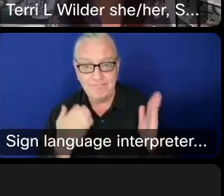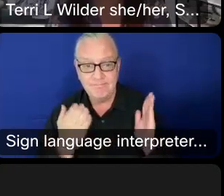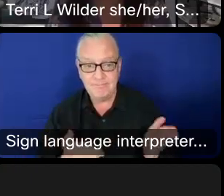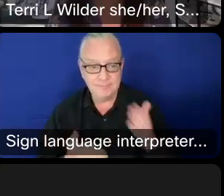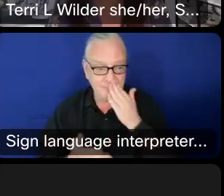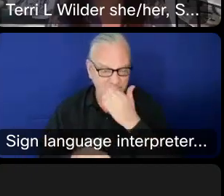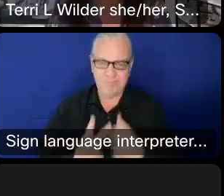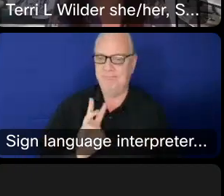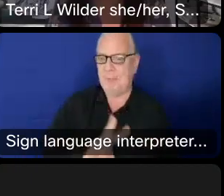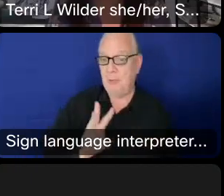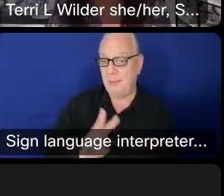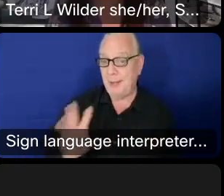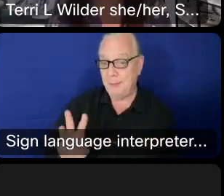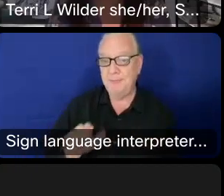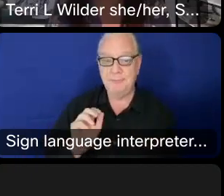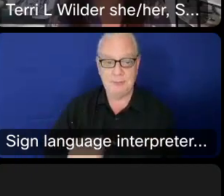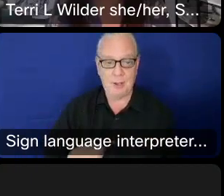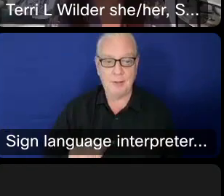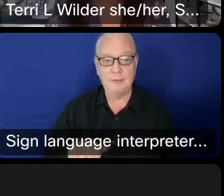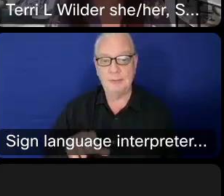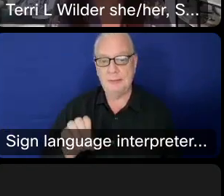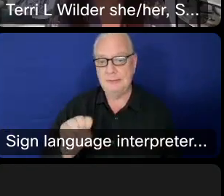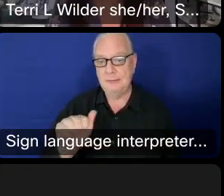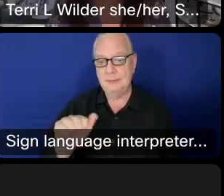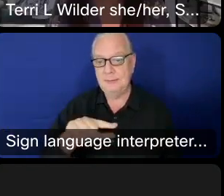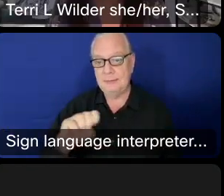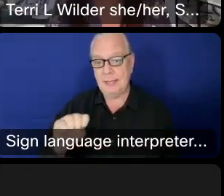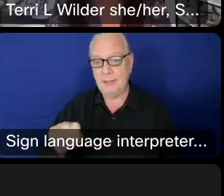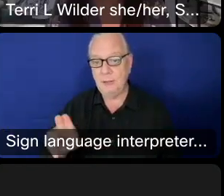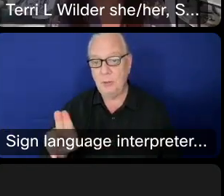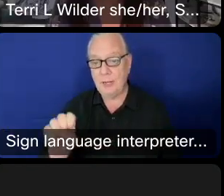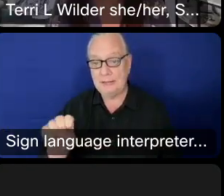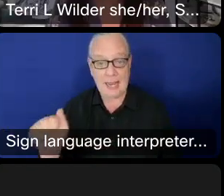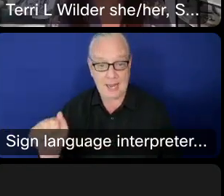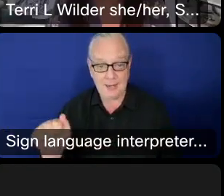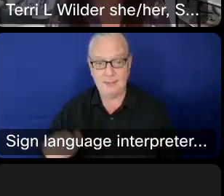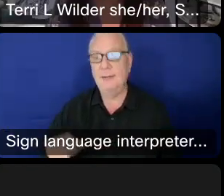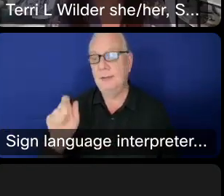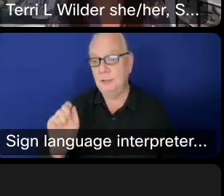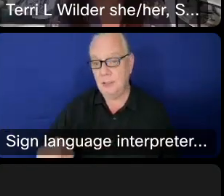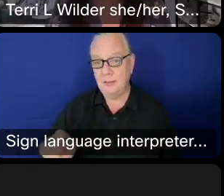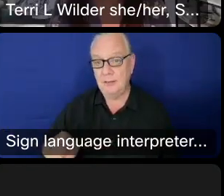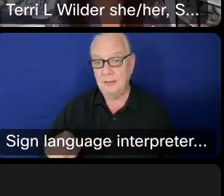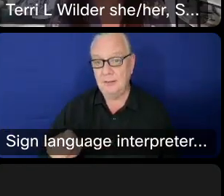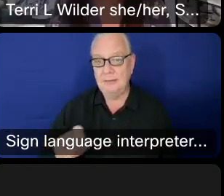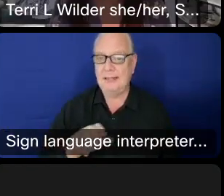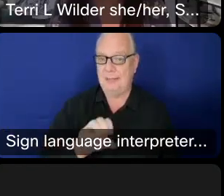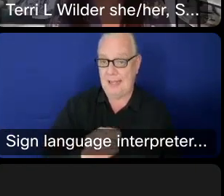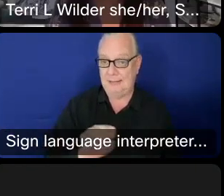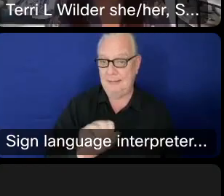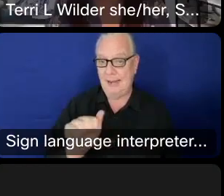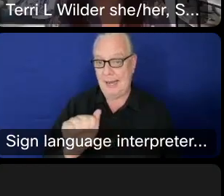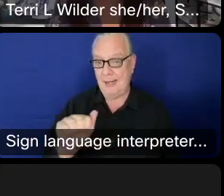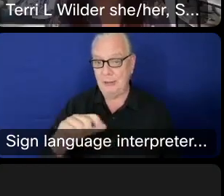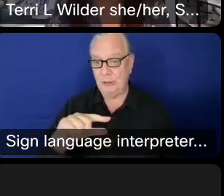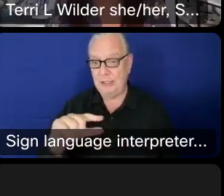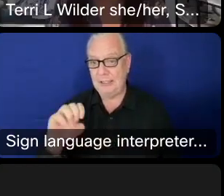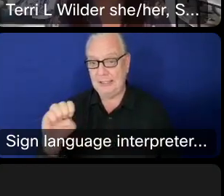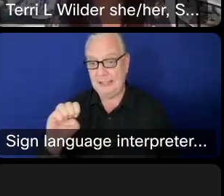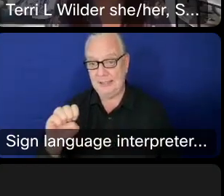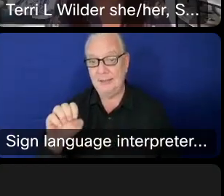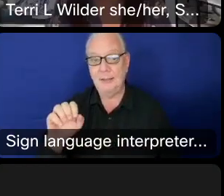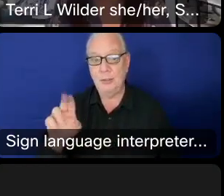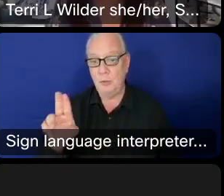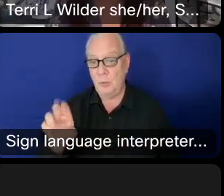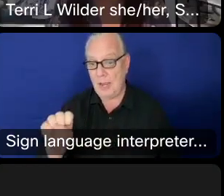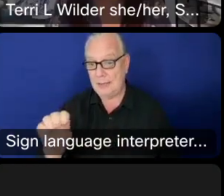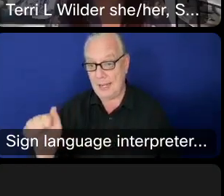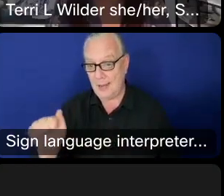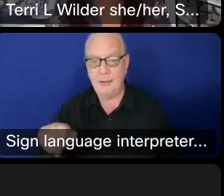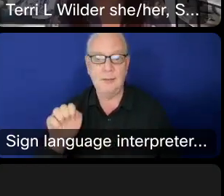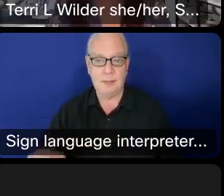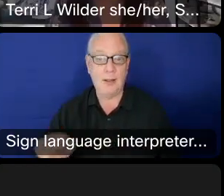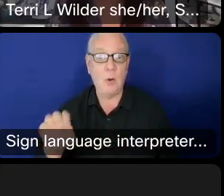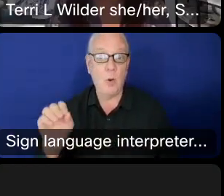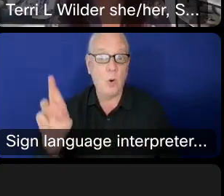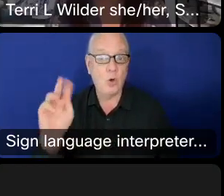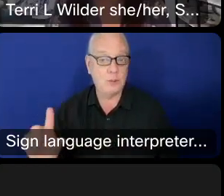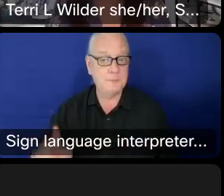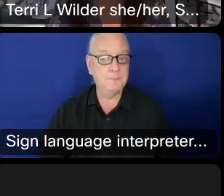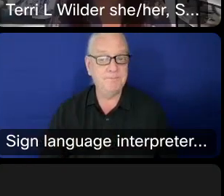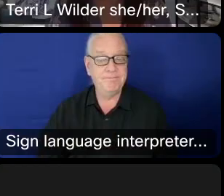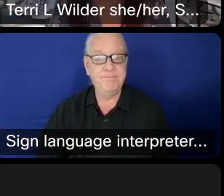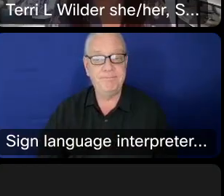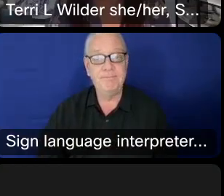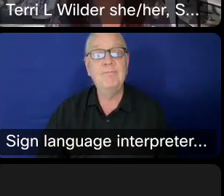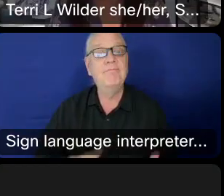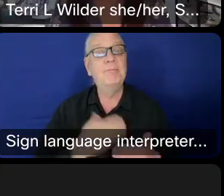www.sageusa which is s a g e u s a .org. Next slide please.